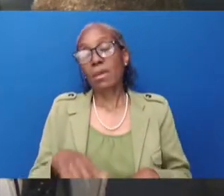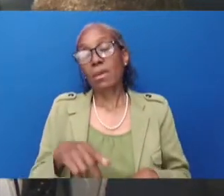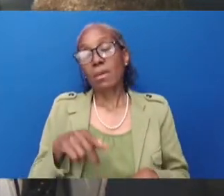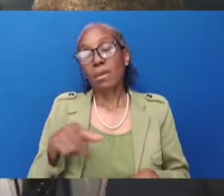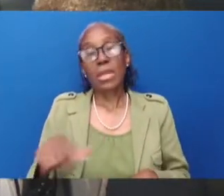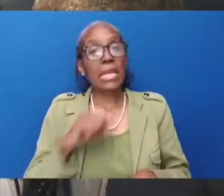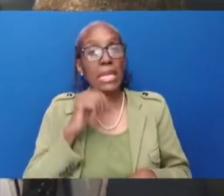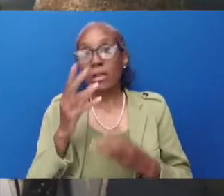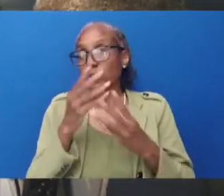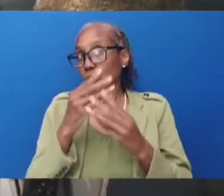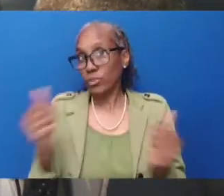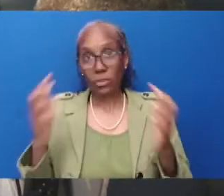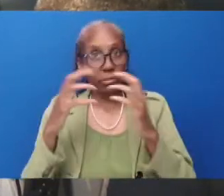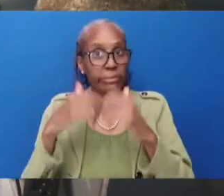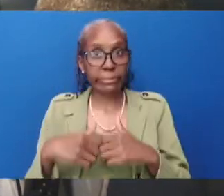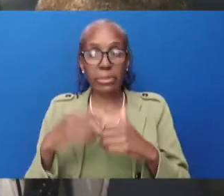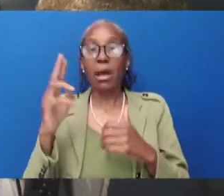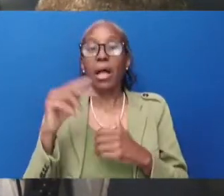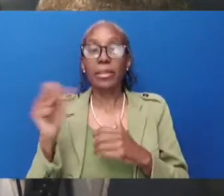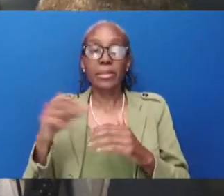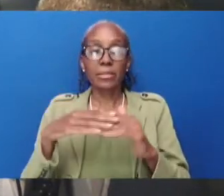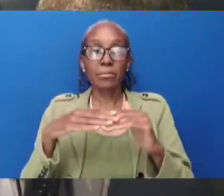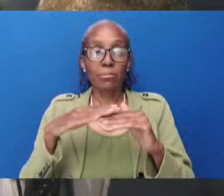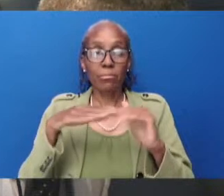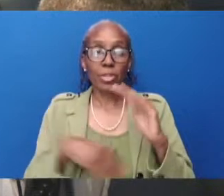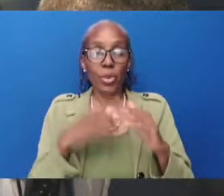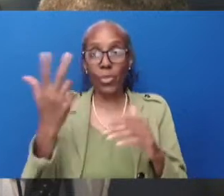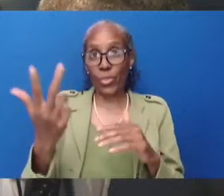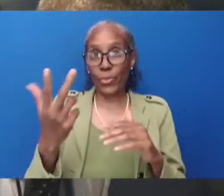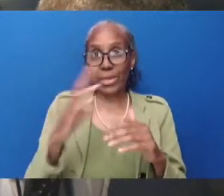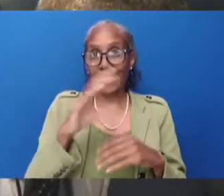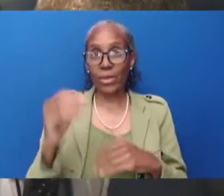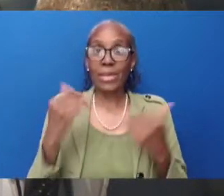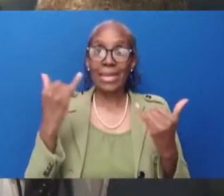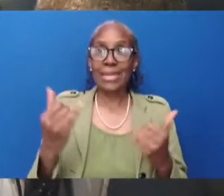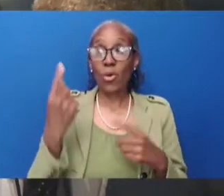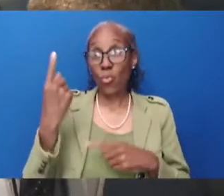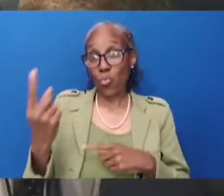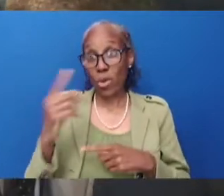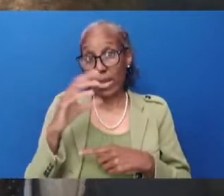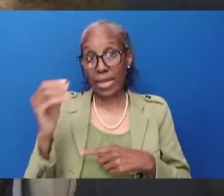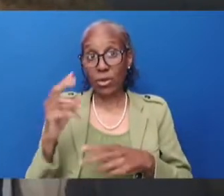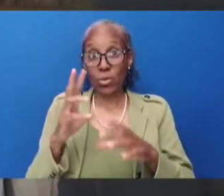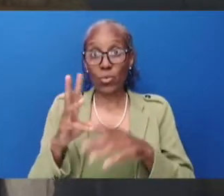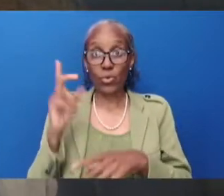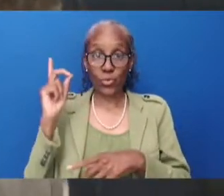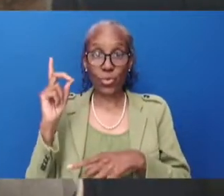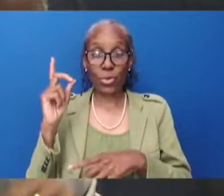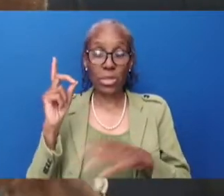FROM FIVE MEMBERS TO NINE. IT WOULD NOT BE DISSOLVED UNLESS